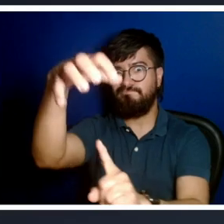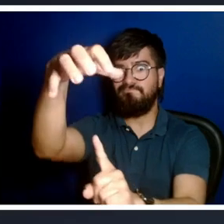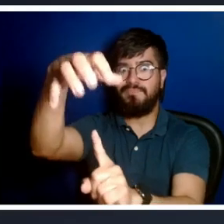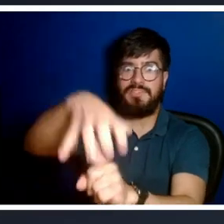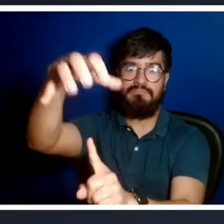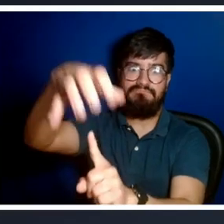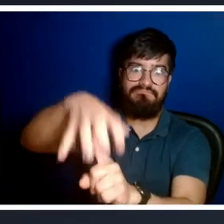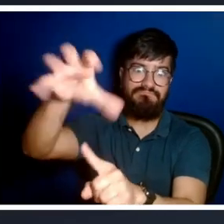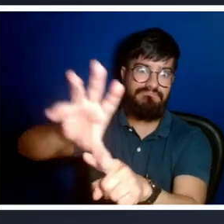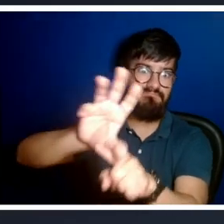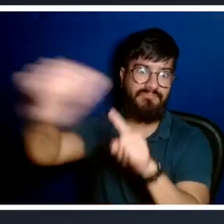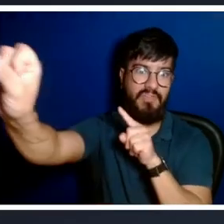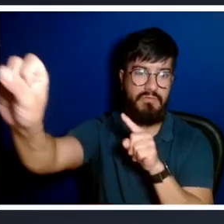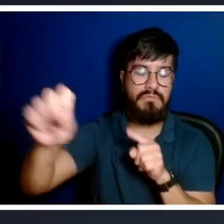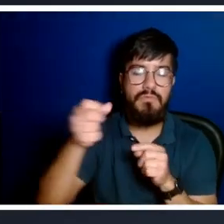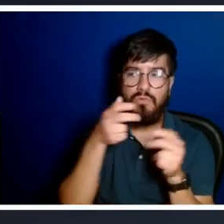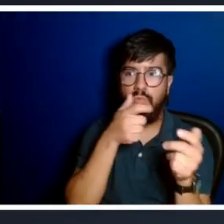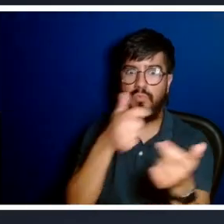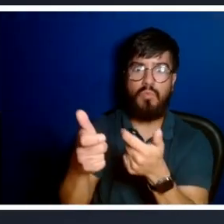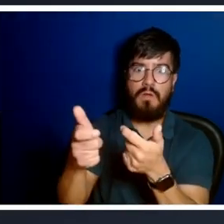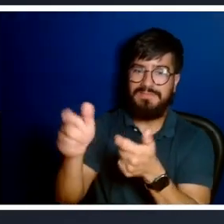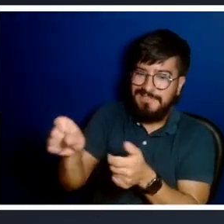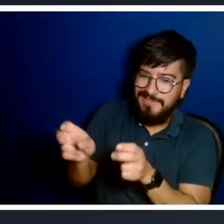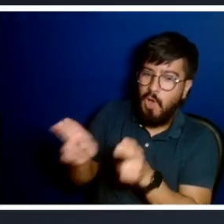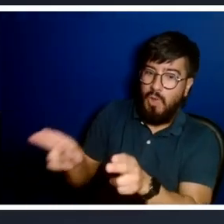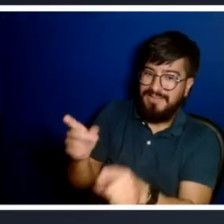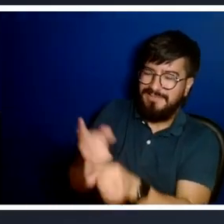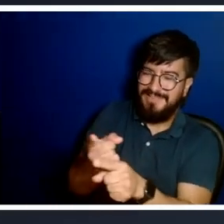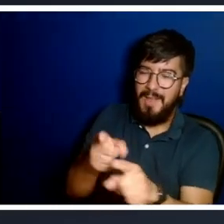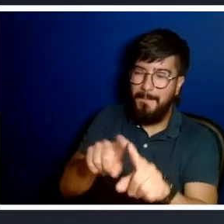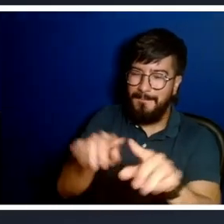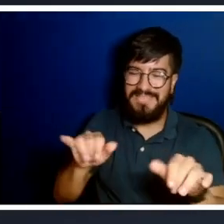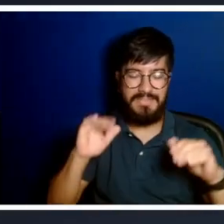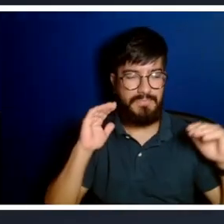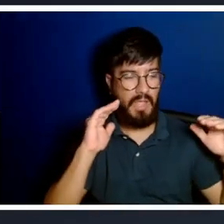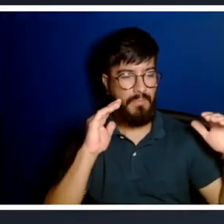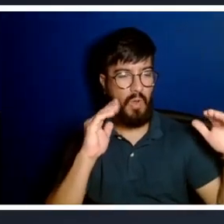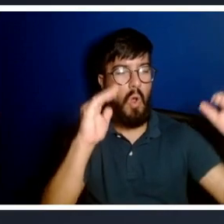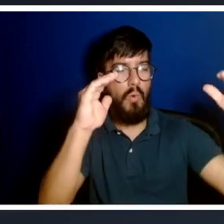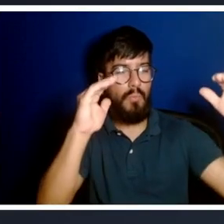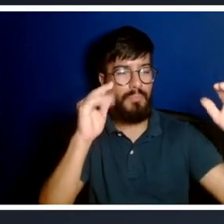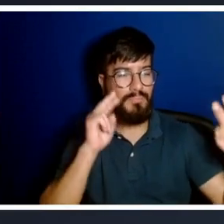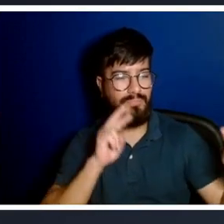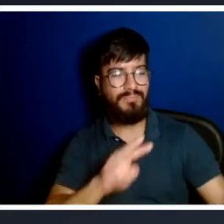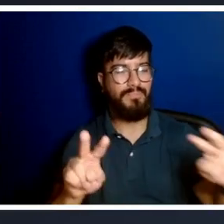this sense of, yes, urgency, but also hope and appreciating what's been done and what continues